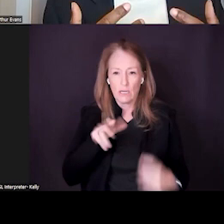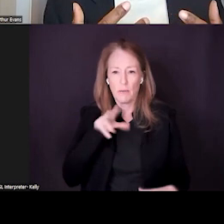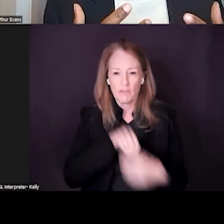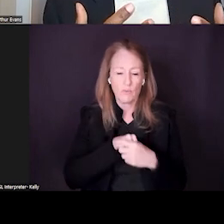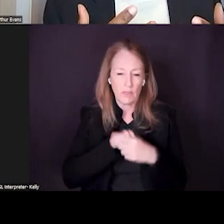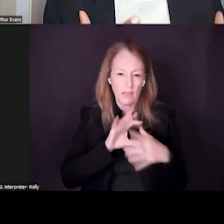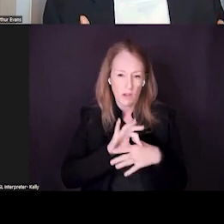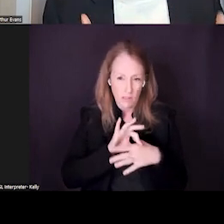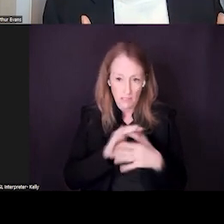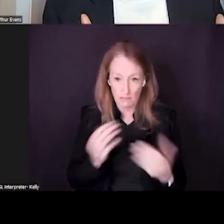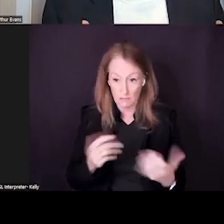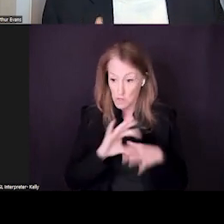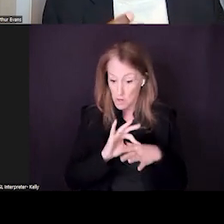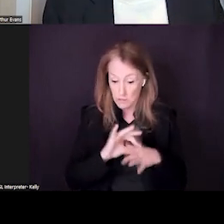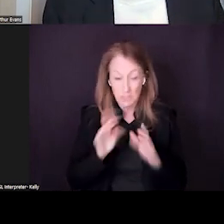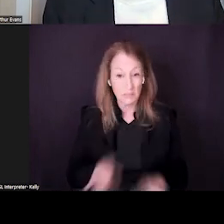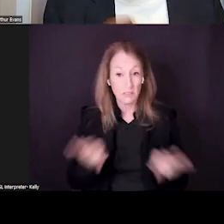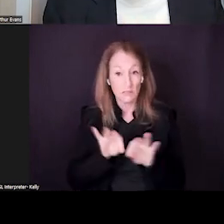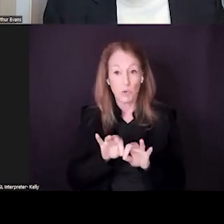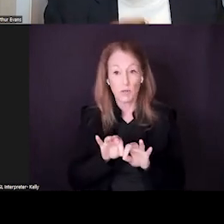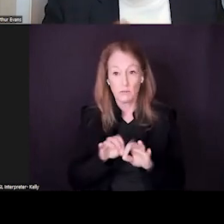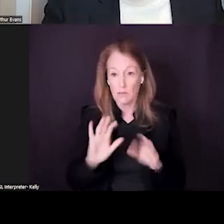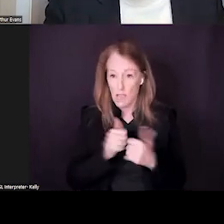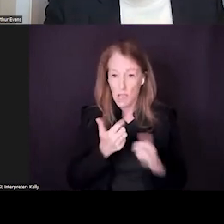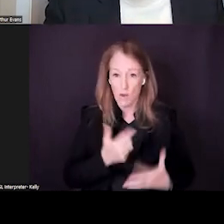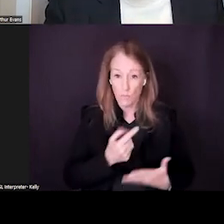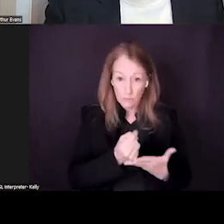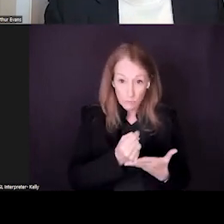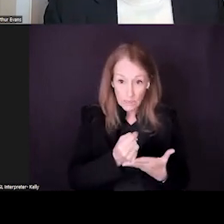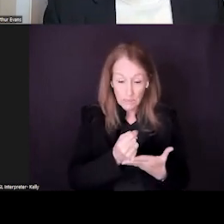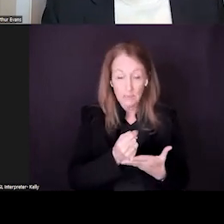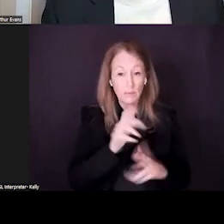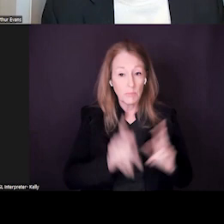WE TREAT PEOPLE AND HOW WE PREPARE PEOPLE TO LIVE IN THAT CONTEXT.